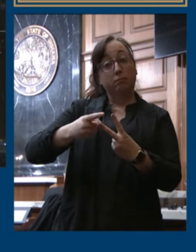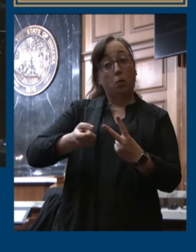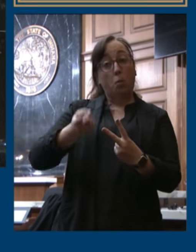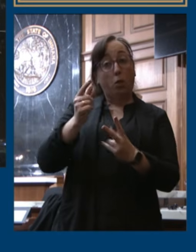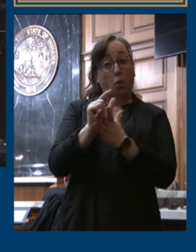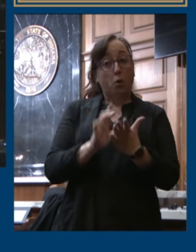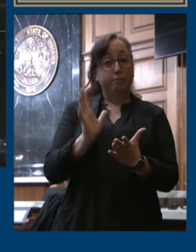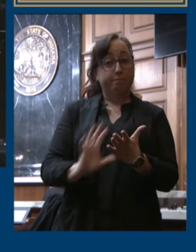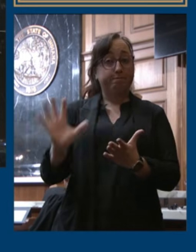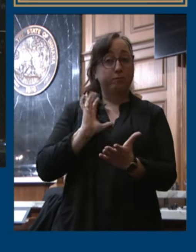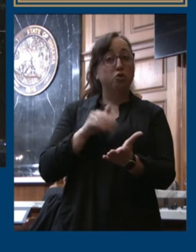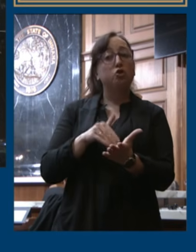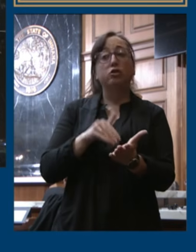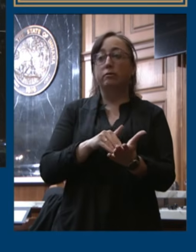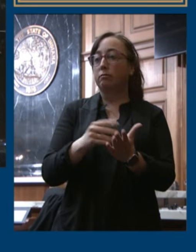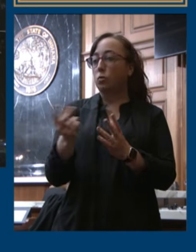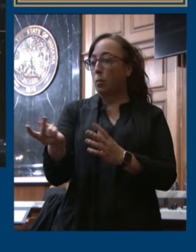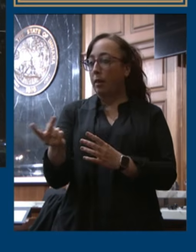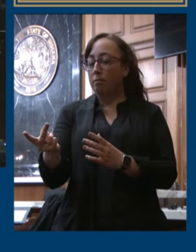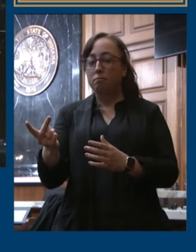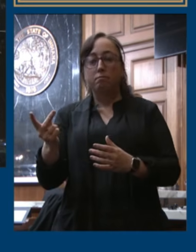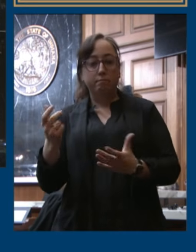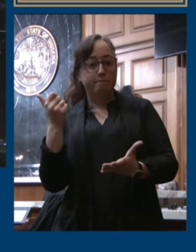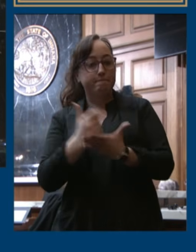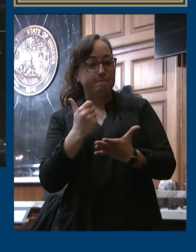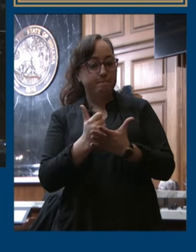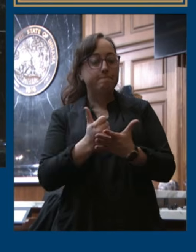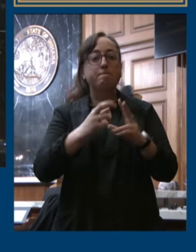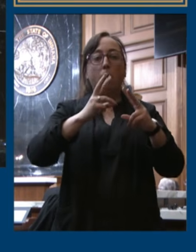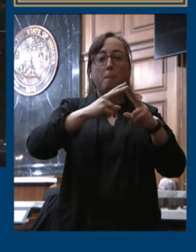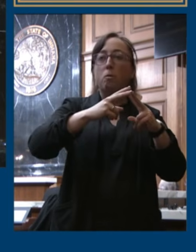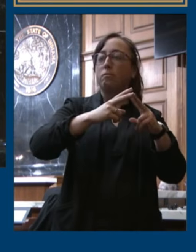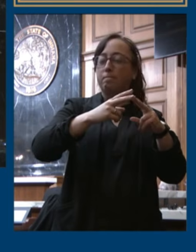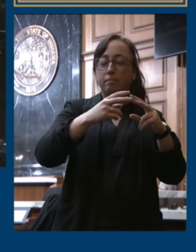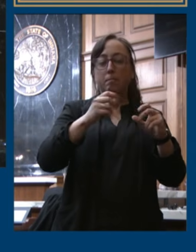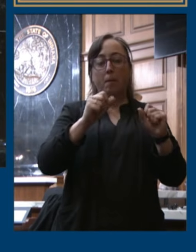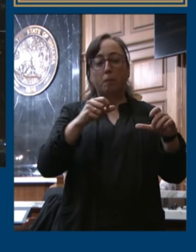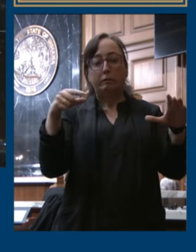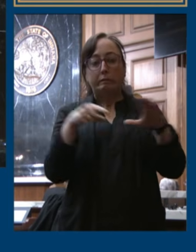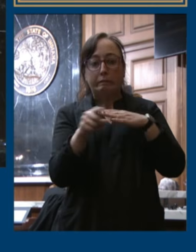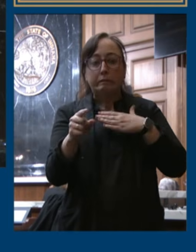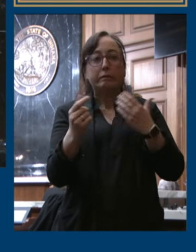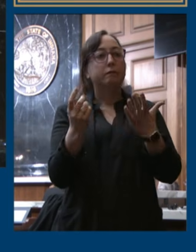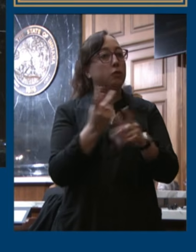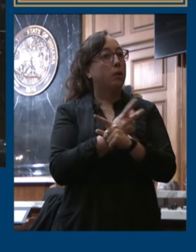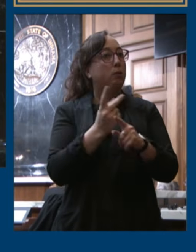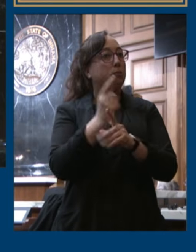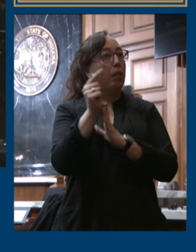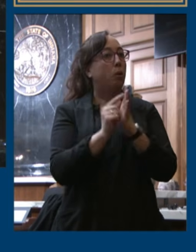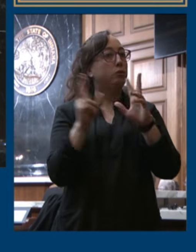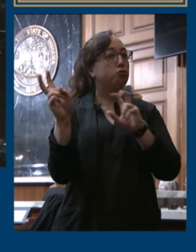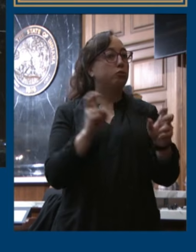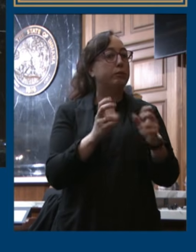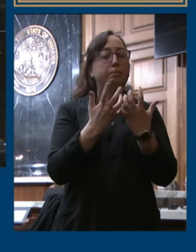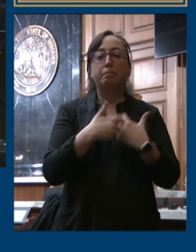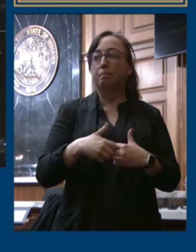THESE LAWYERS MADE IT POSSIBLE FOR THE COUPLE TO SUCCESSFULLY NAVIGATE THEIR LEGAL ISSUES. WE WOULD LIKE TO THANK ALL VOLUNTEER ATTORNEYS, LEGAL